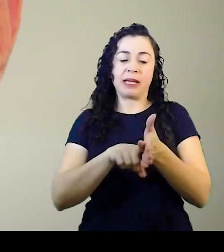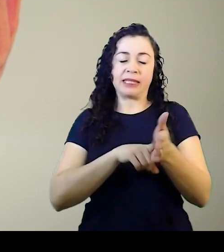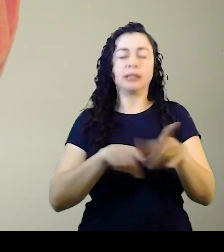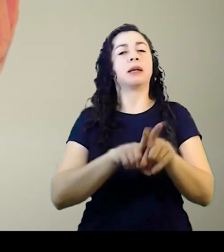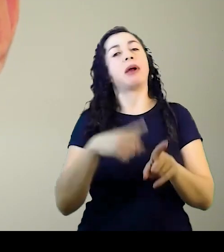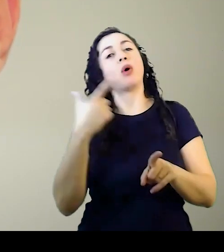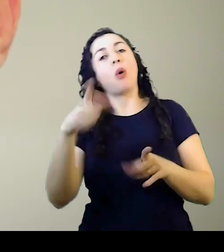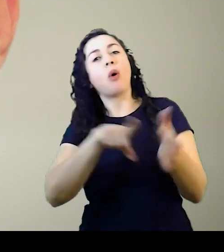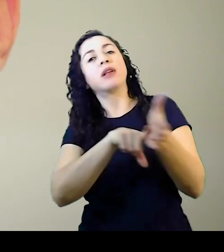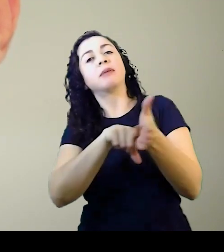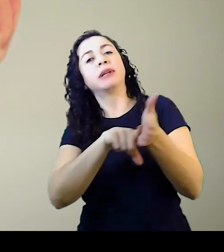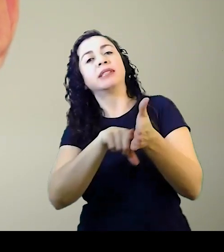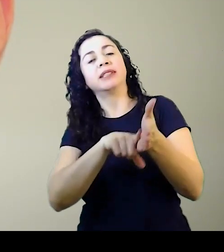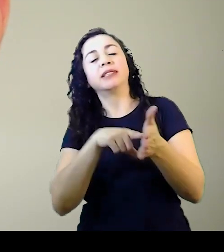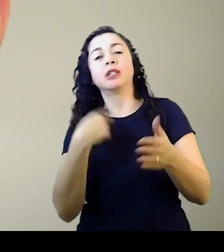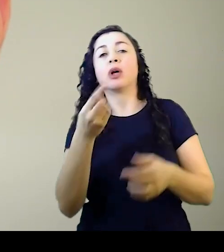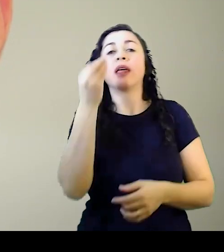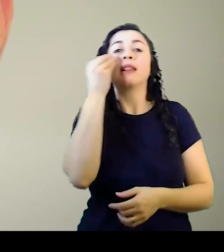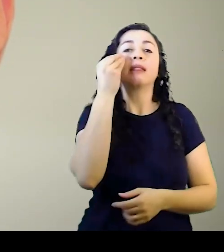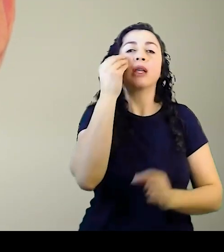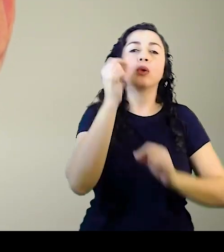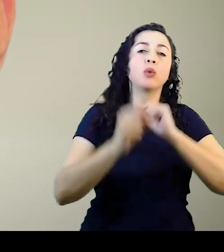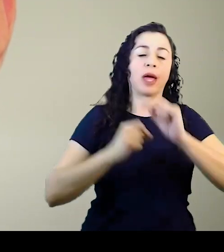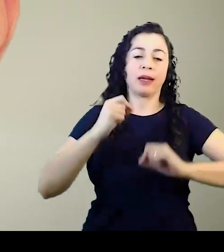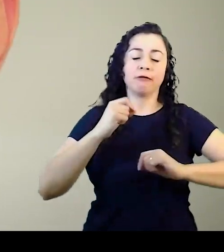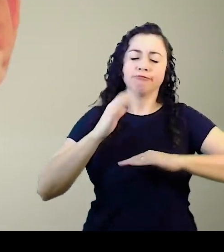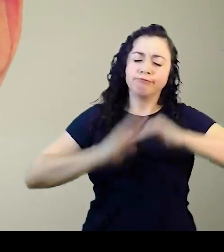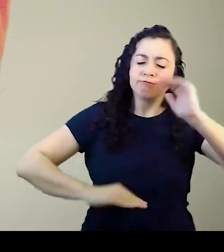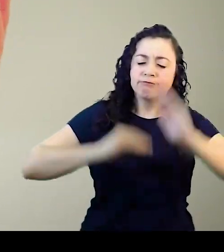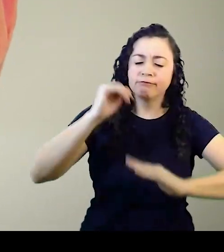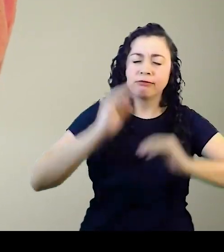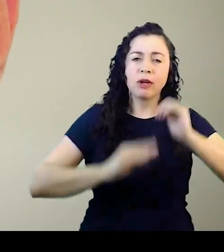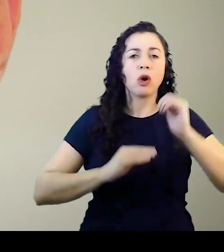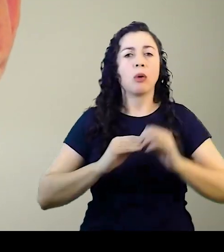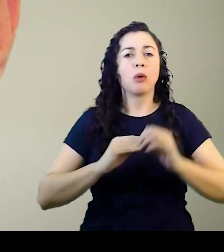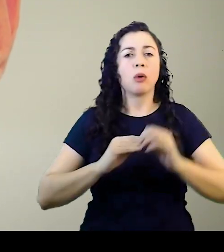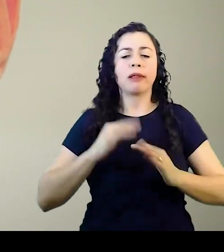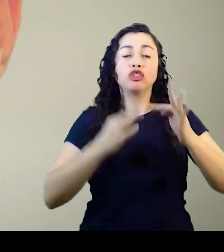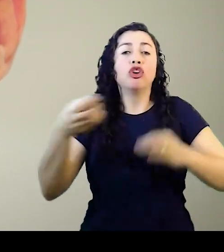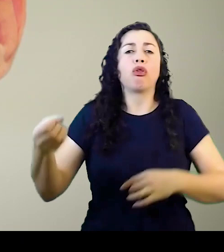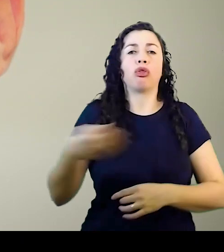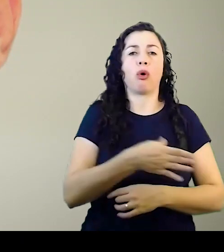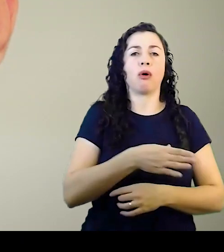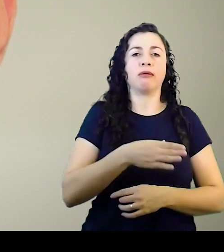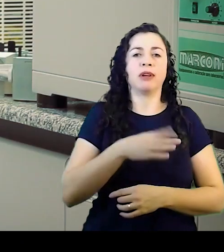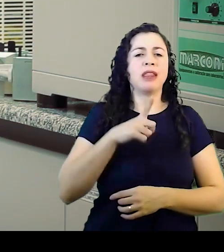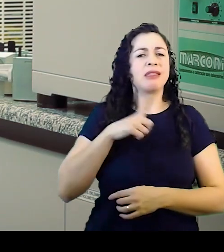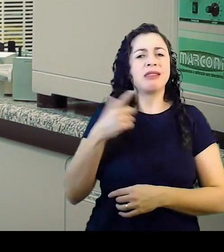tries to develop a non-existent technology, which is promising because it is